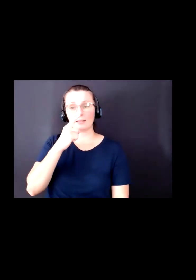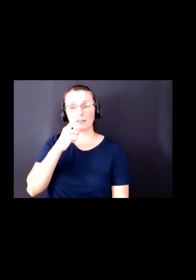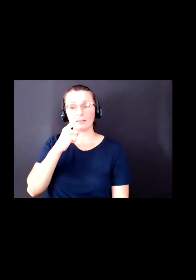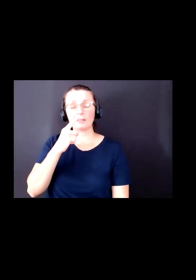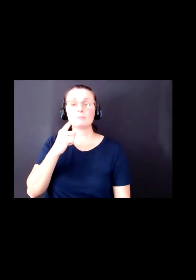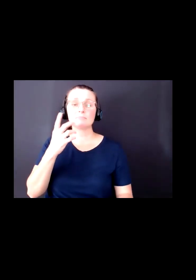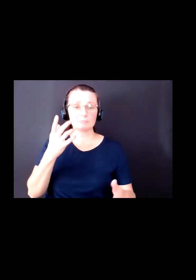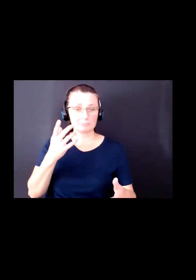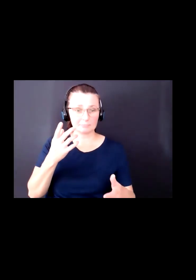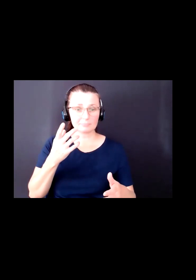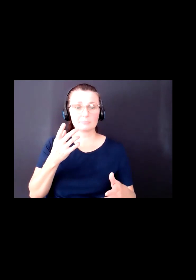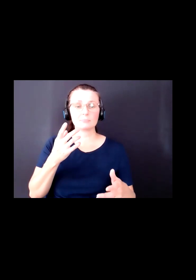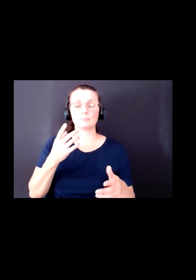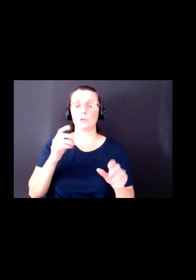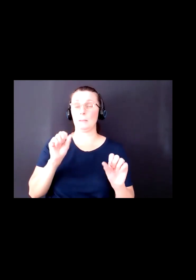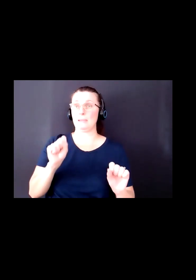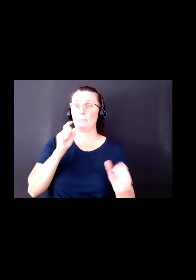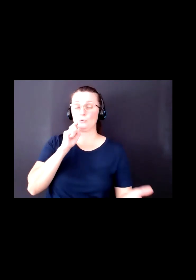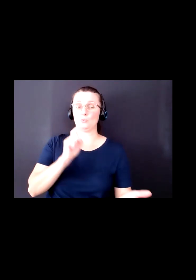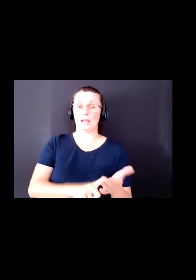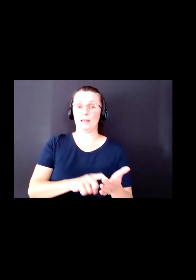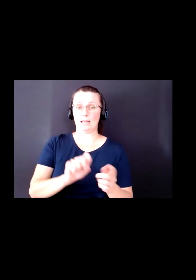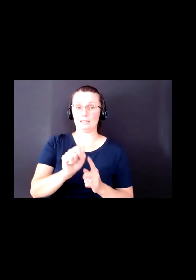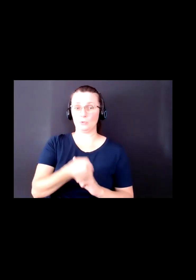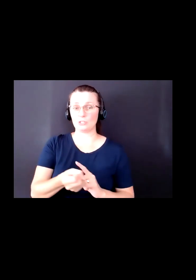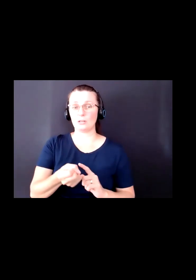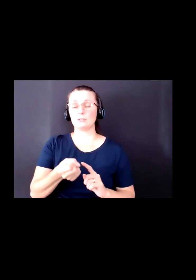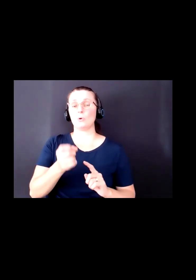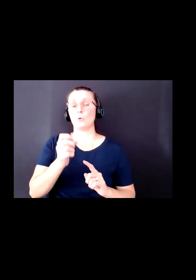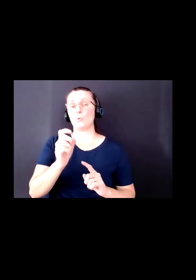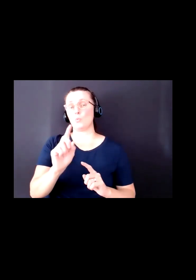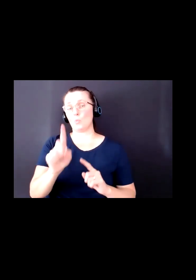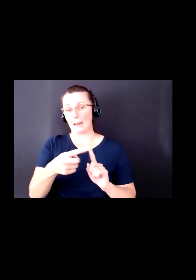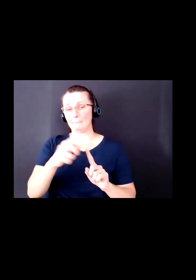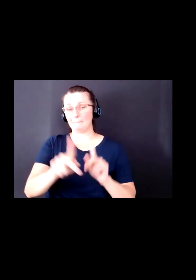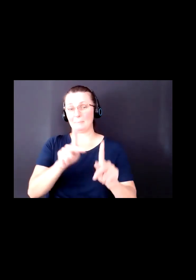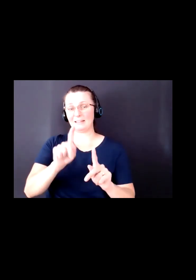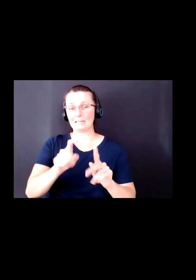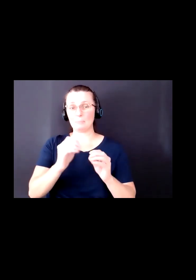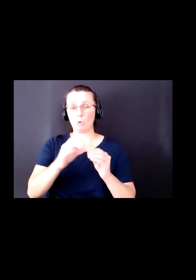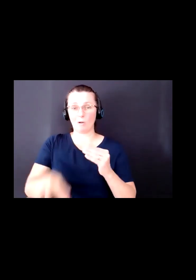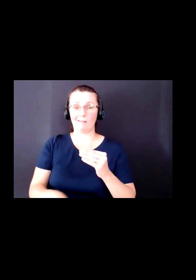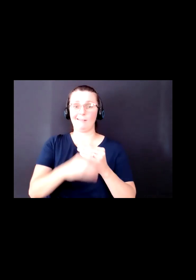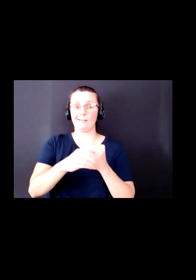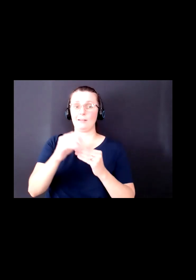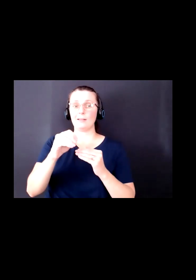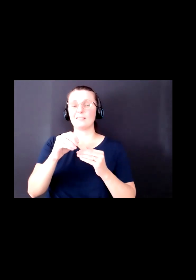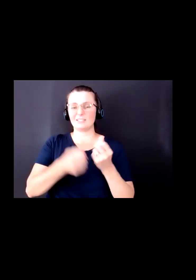scenarios in which people with disabilities will need auxiliary aids and other support, and you'll be familiar with auxiliary aids, what